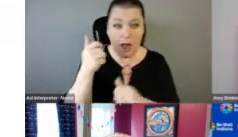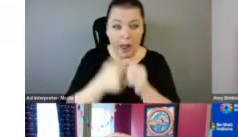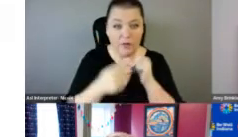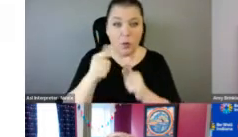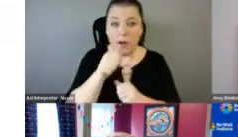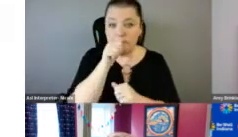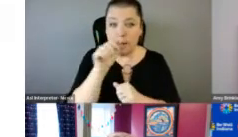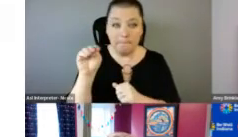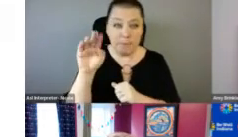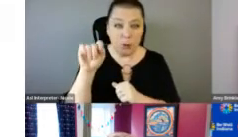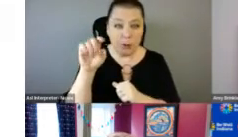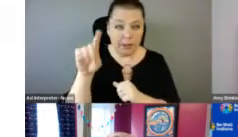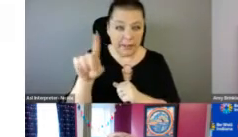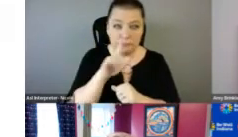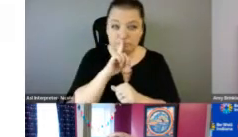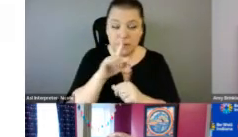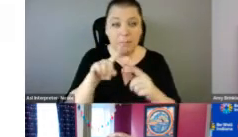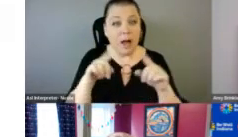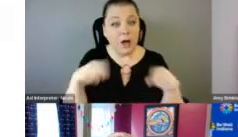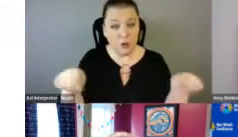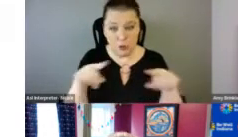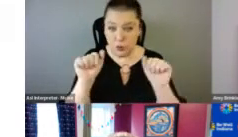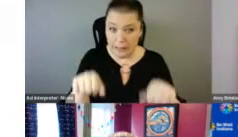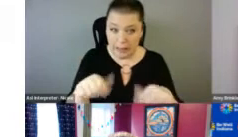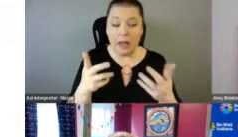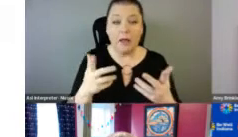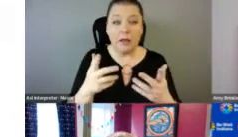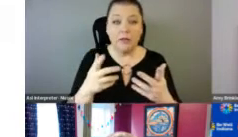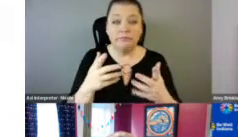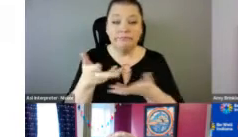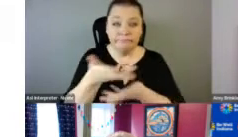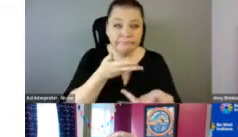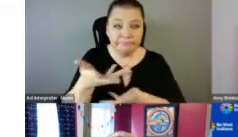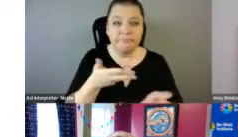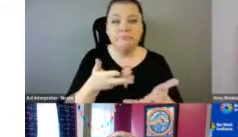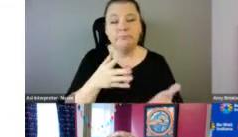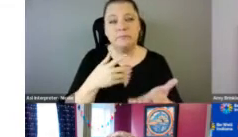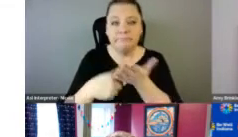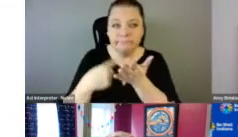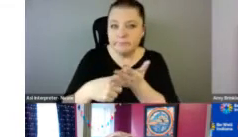You are however, more than welcome to engage with us through the chat function. Chat